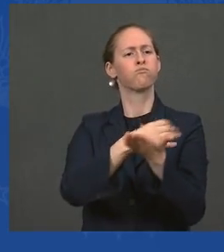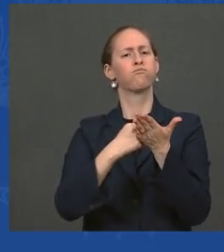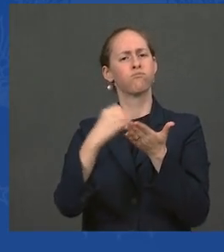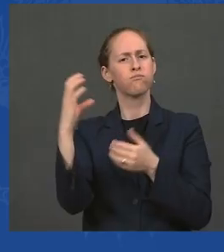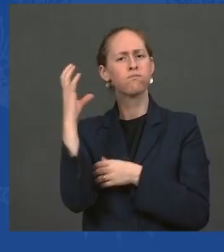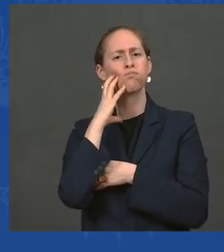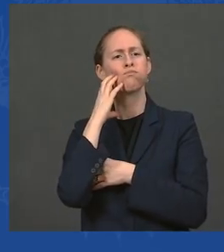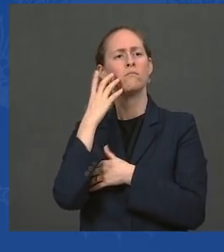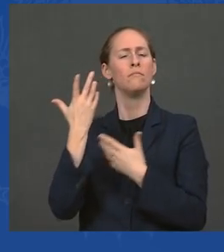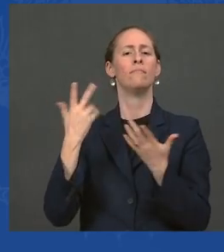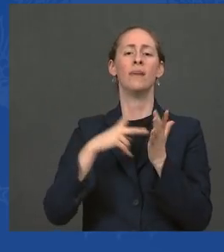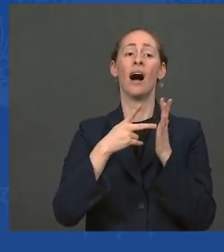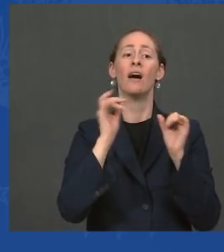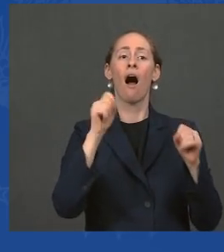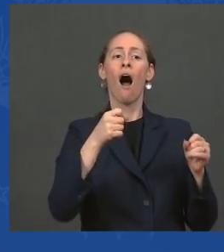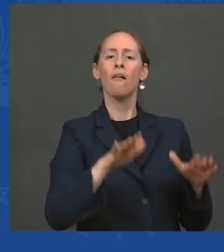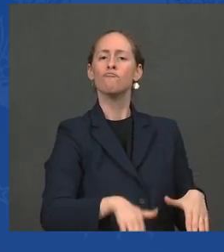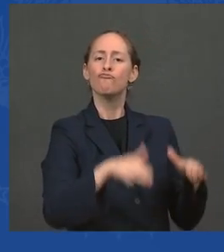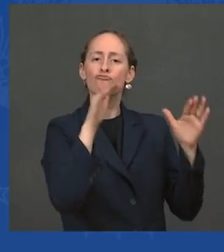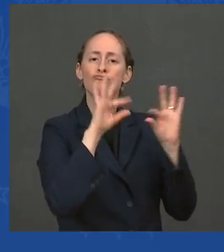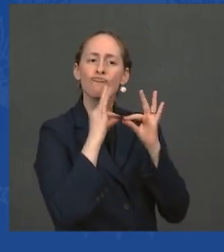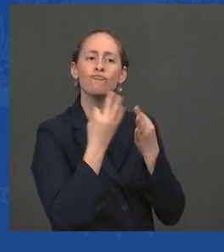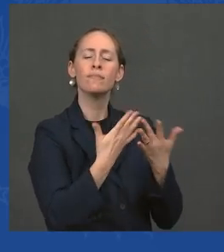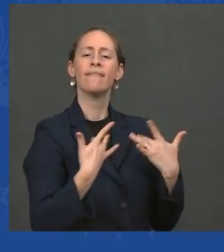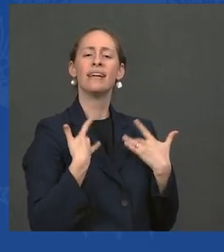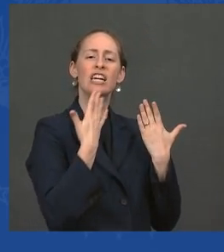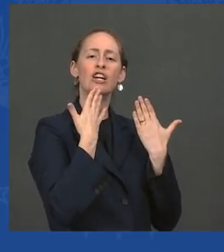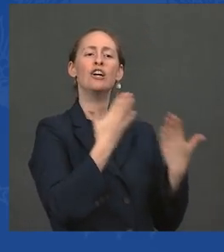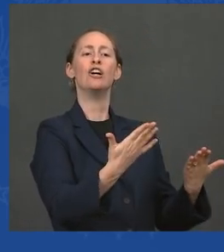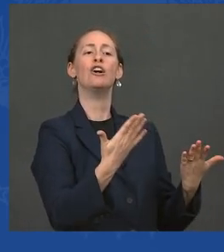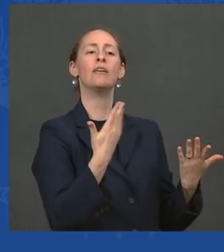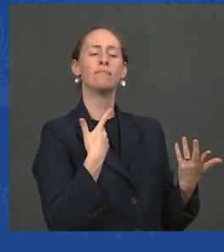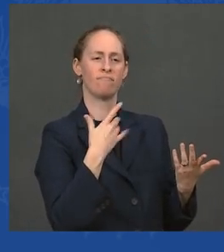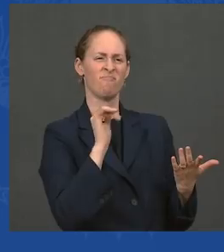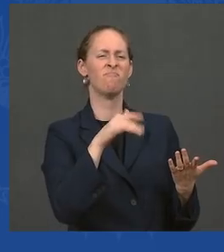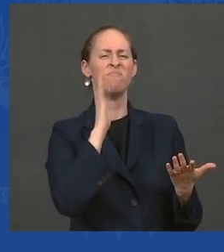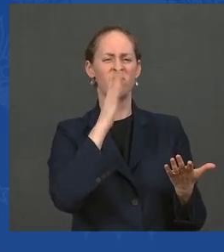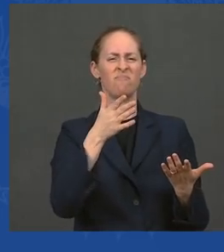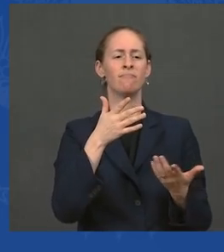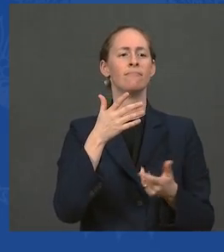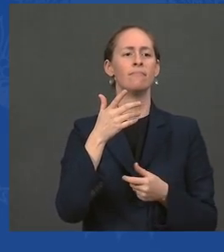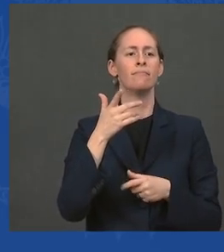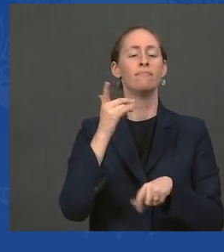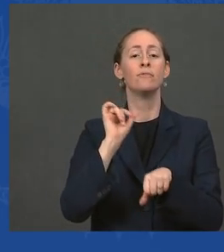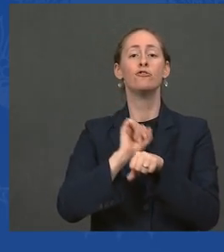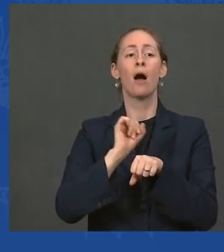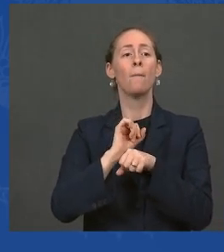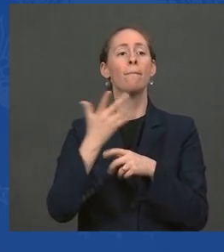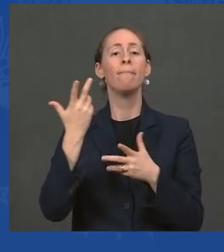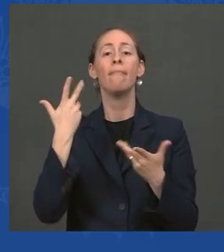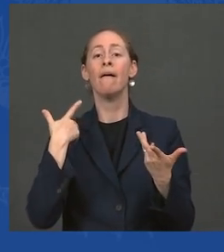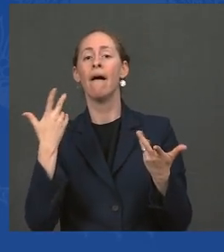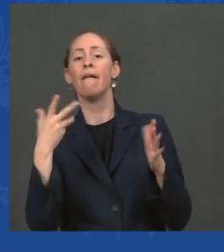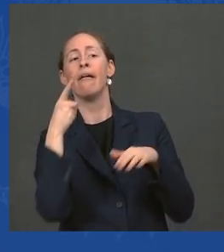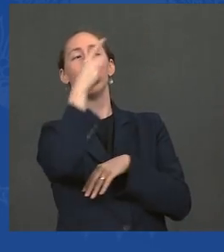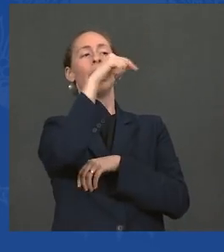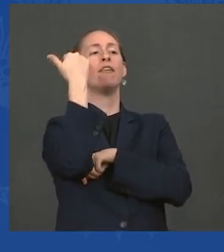you can look at your family with pride; jobs that can't be outsourced; jobs replacing lead water pipes,